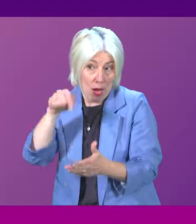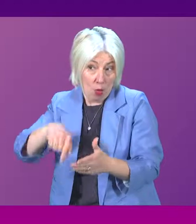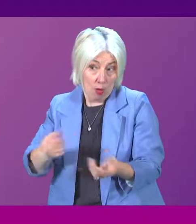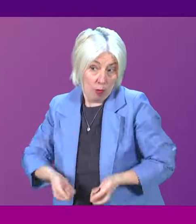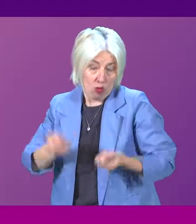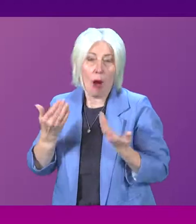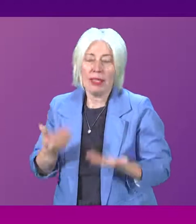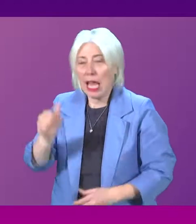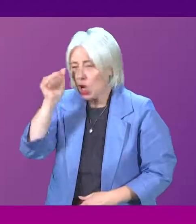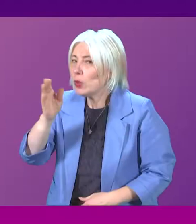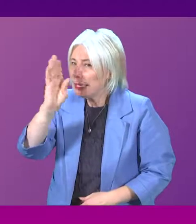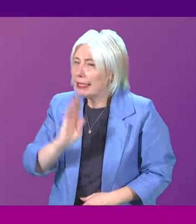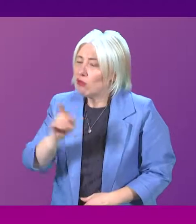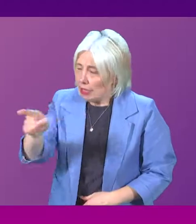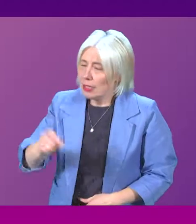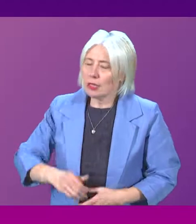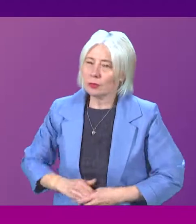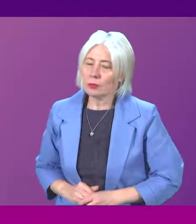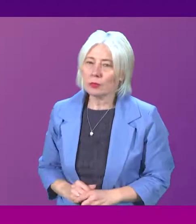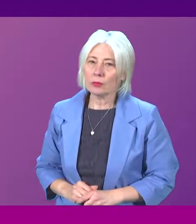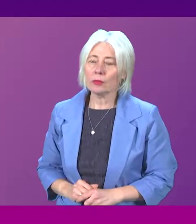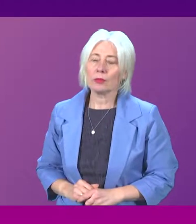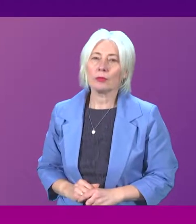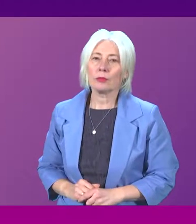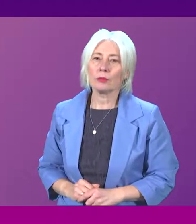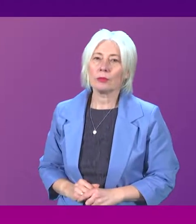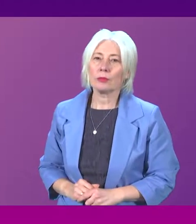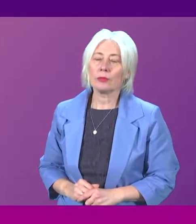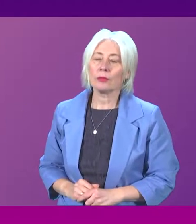the seriousness with which they have been put forward.